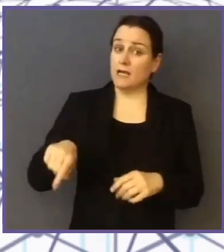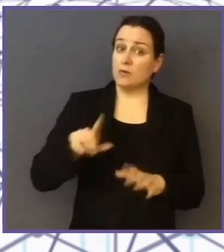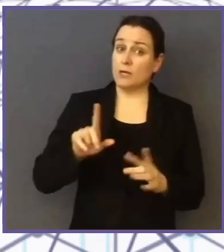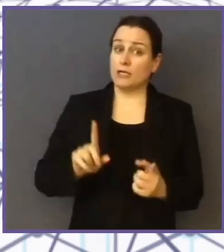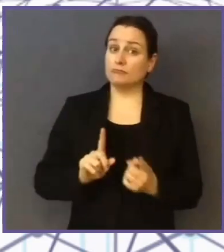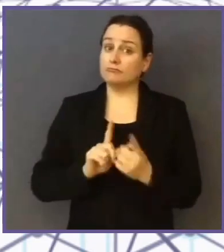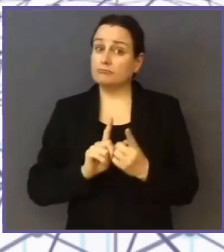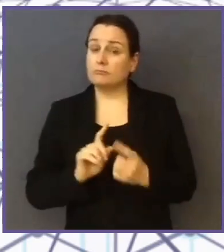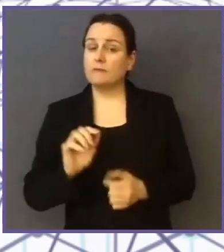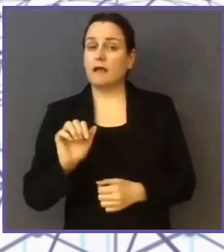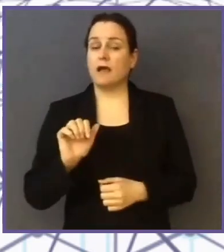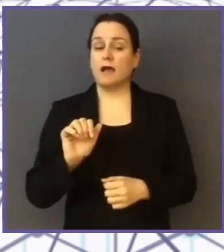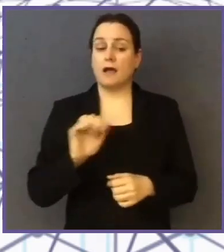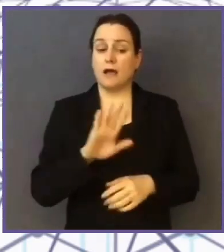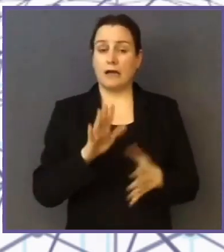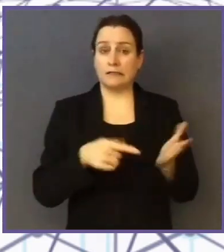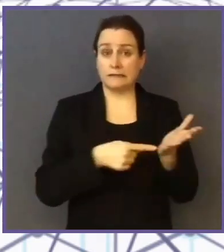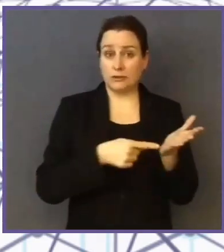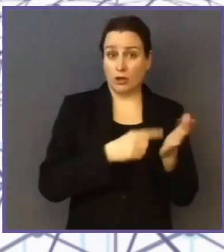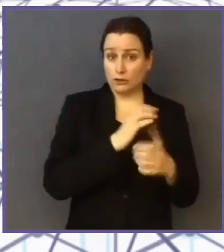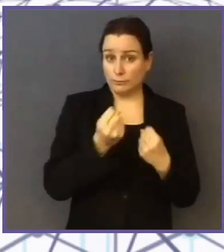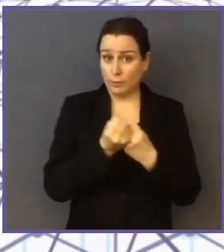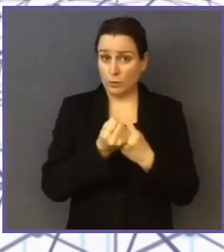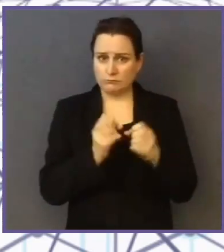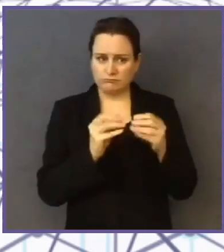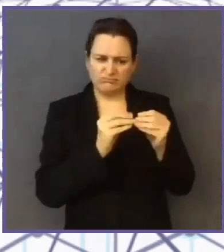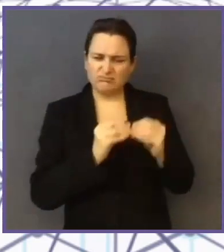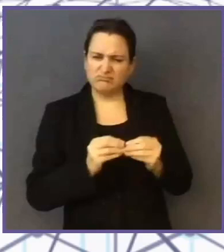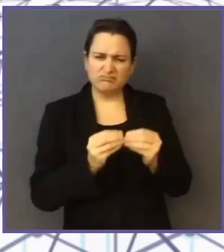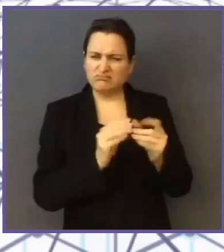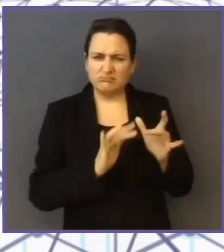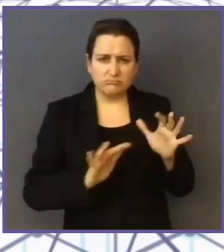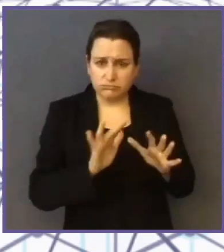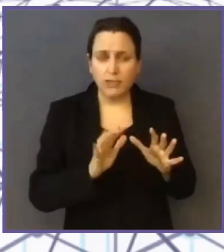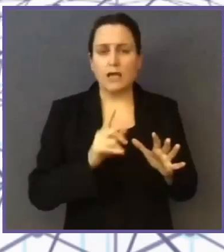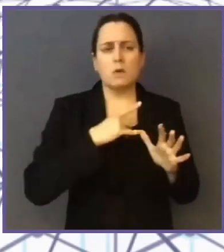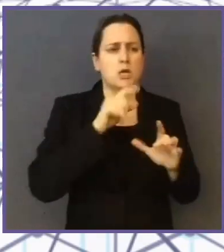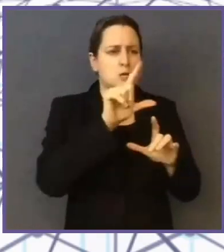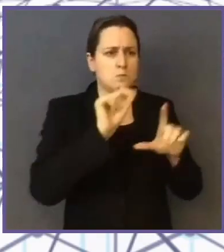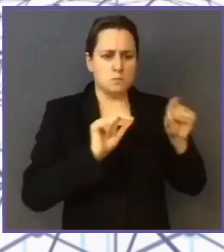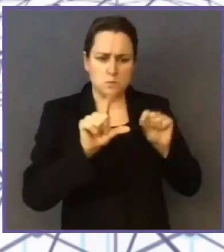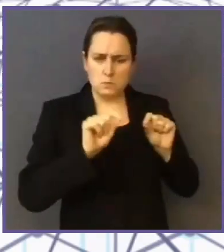and grassroots innovation community in Kathmandu to help us set the direction for what we could work on.